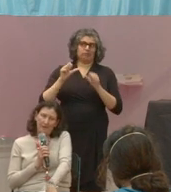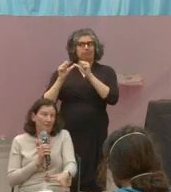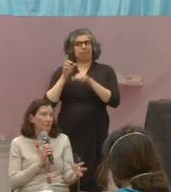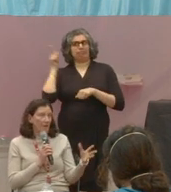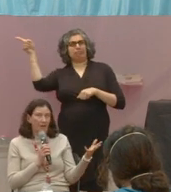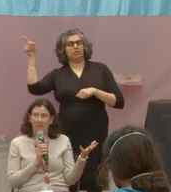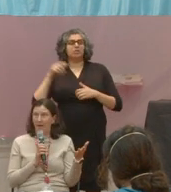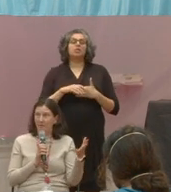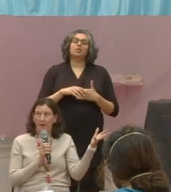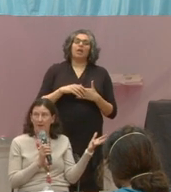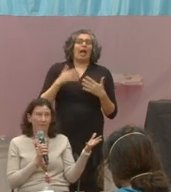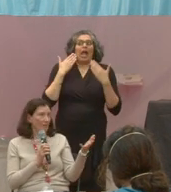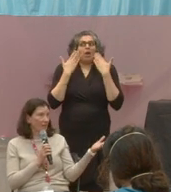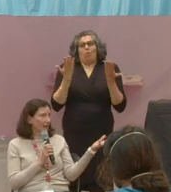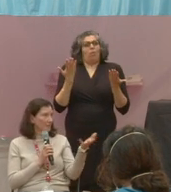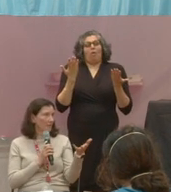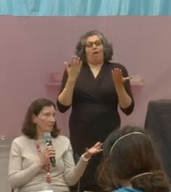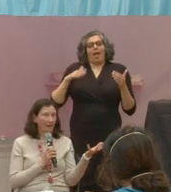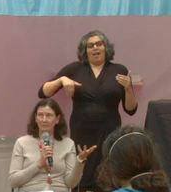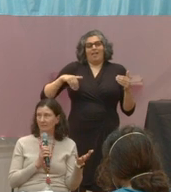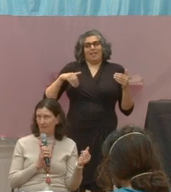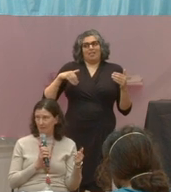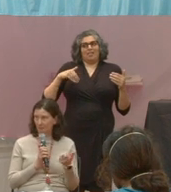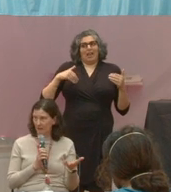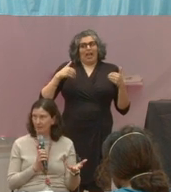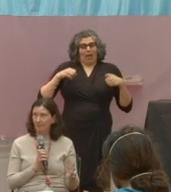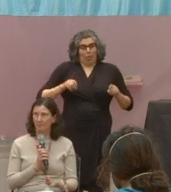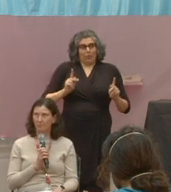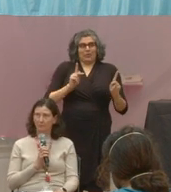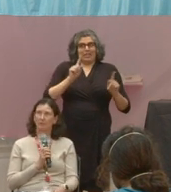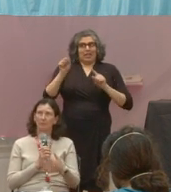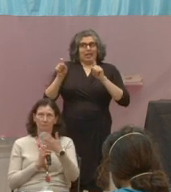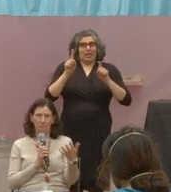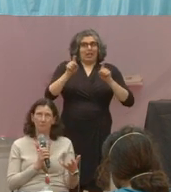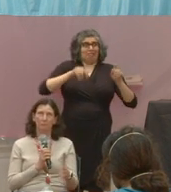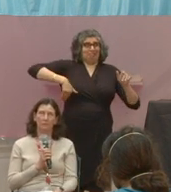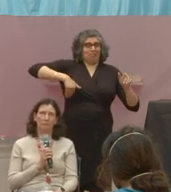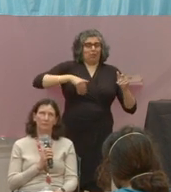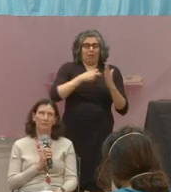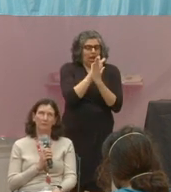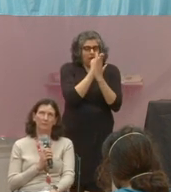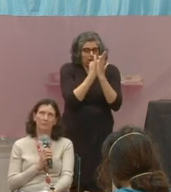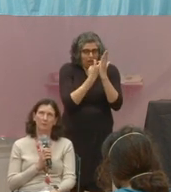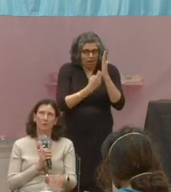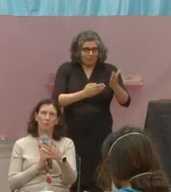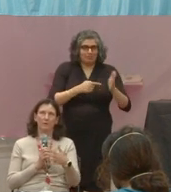And I don't know I have a map, I haven't had a chance to ask them yet. But so absorbed and presenting this, you know, what